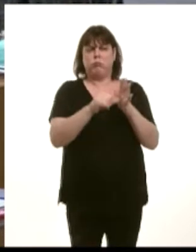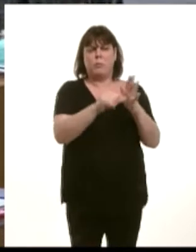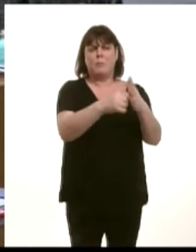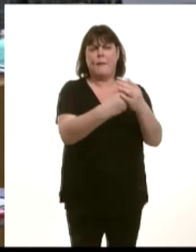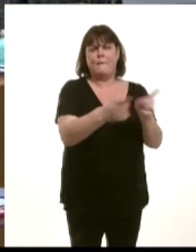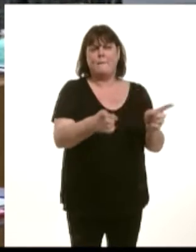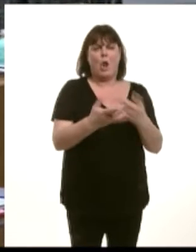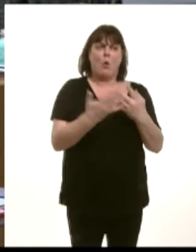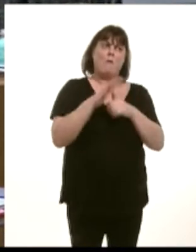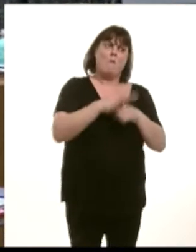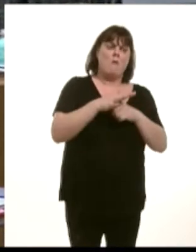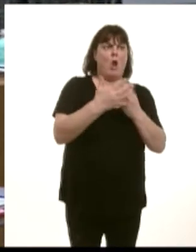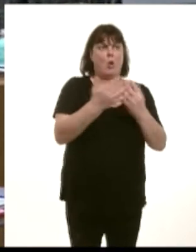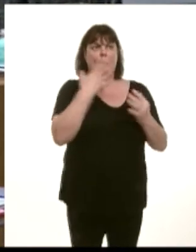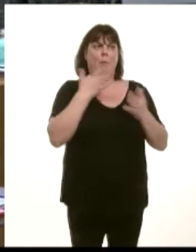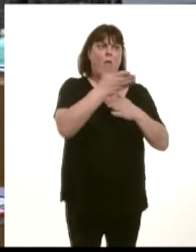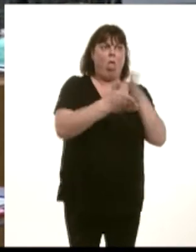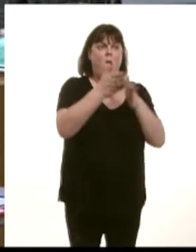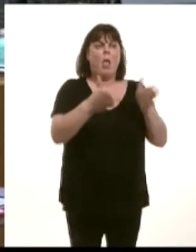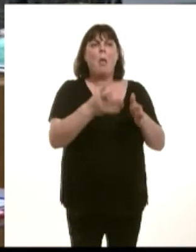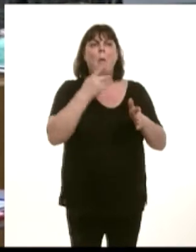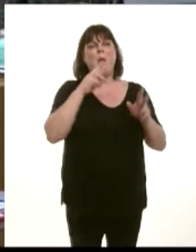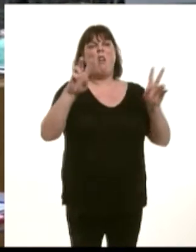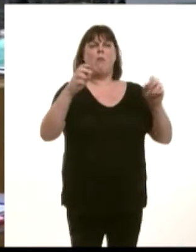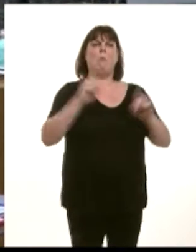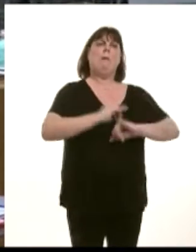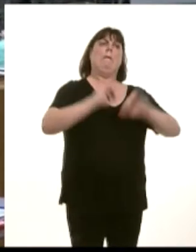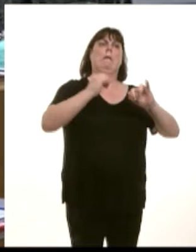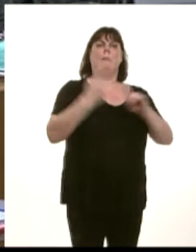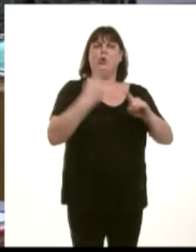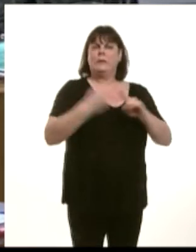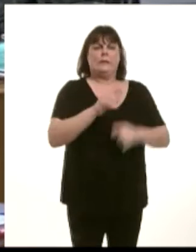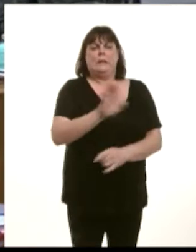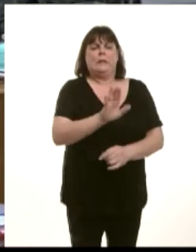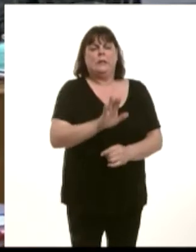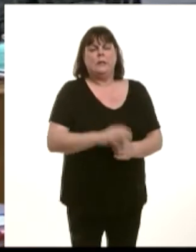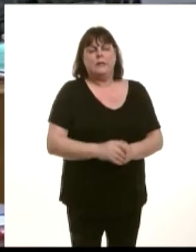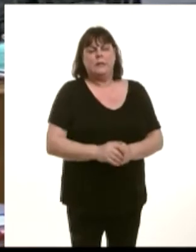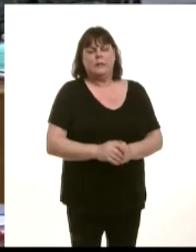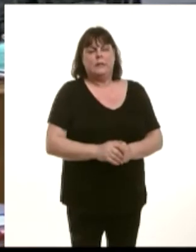No states of emergency were declared—that much is true—but, nevertheless, the pressures were there.